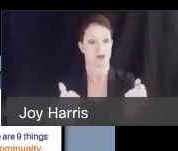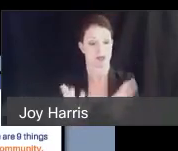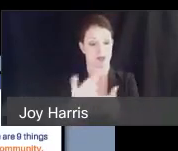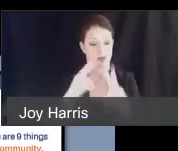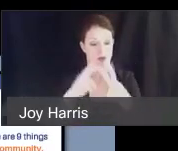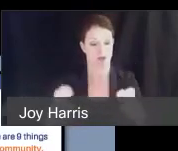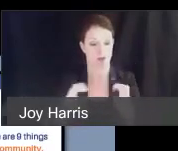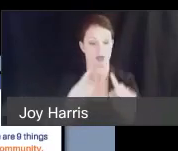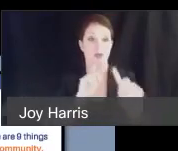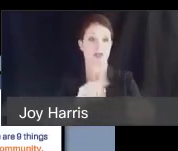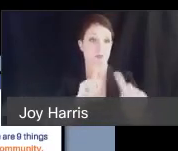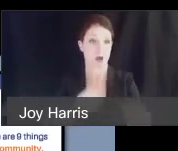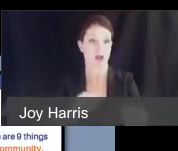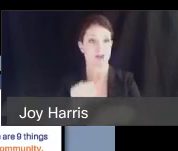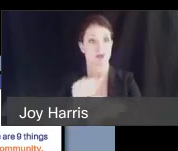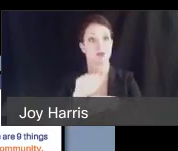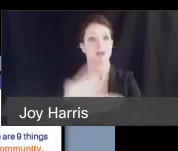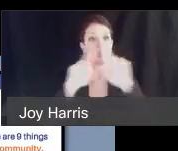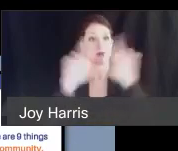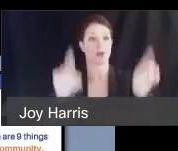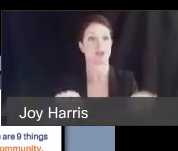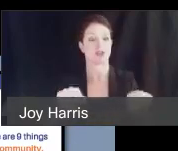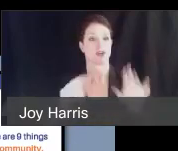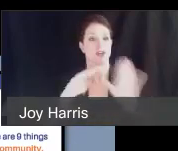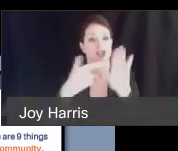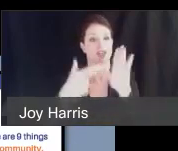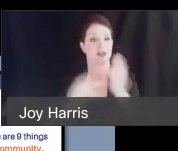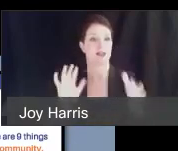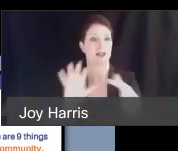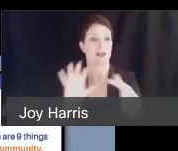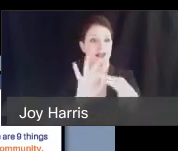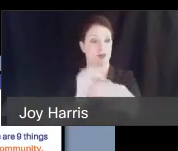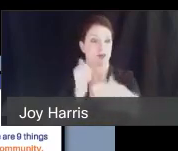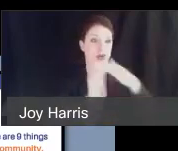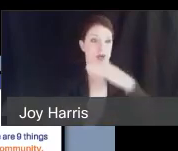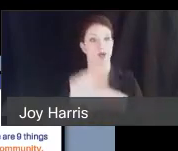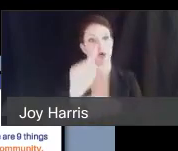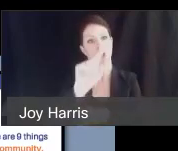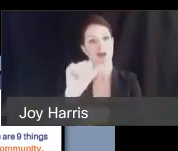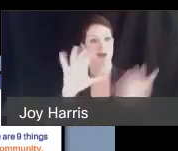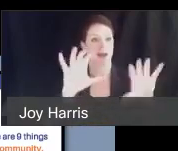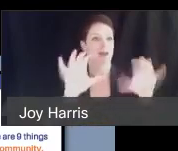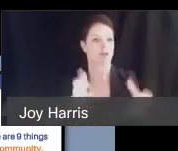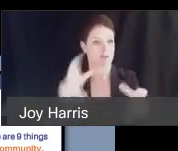and will send a registration link to people that fit into the 1A category and then that will take